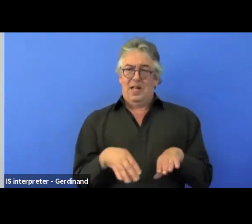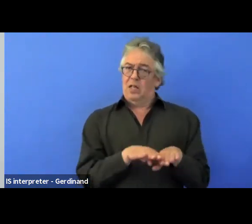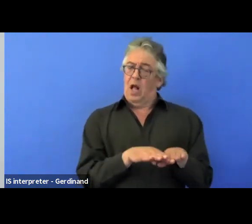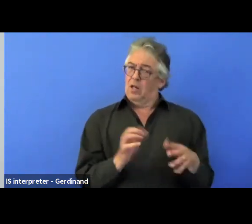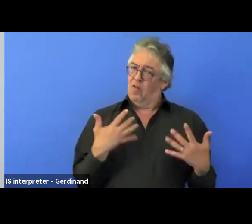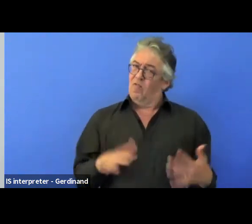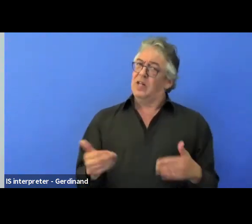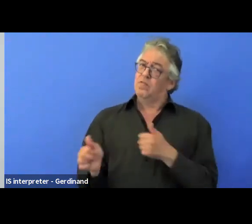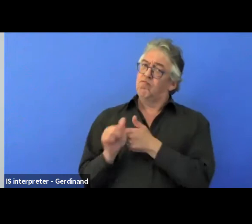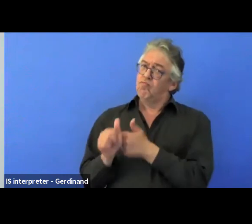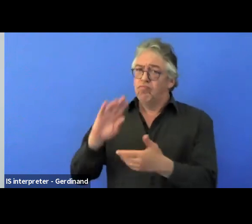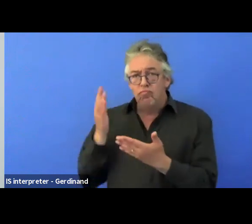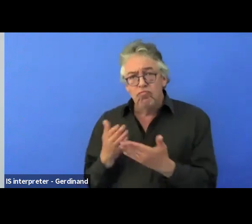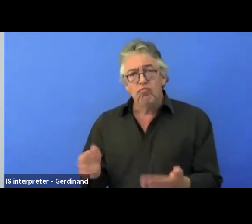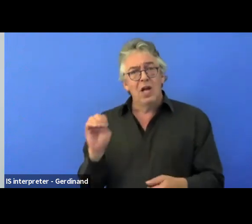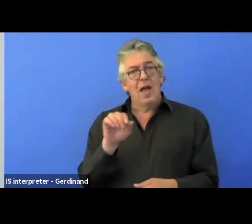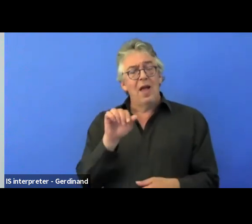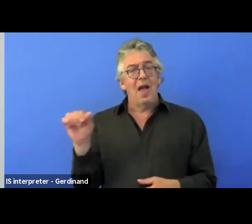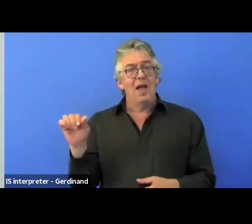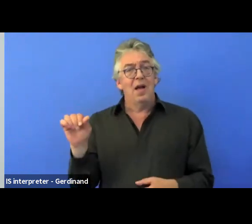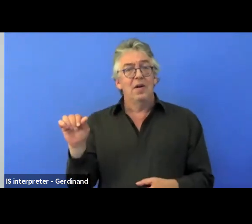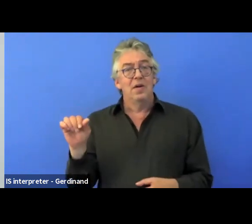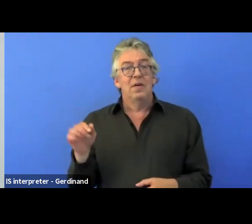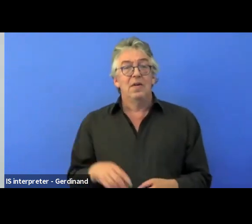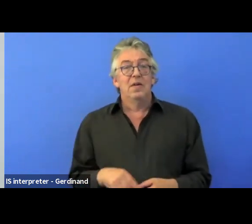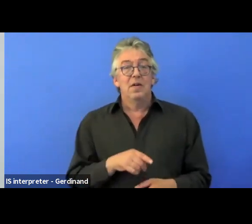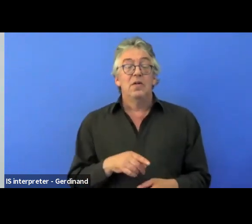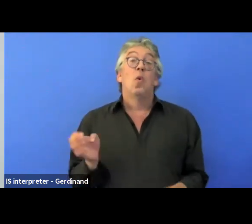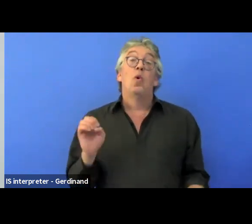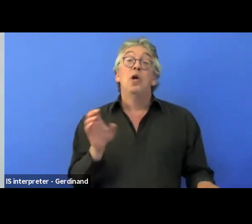So, instead of reinventing the wheel, the Commission will adopt